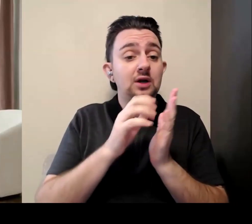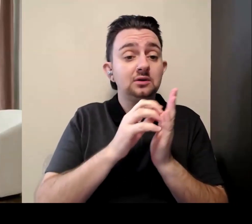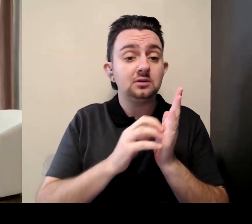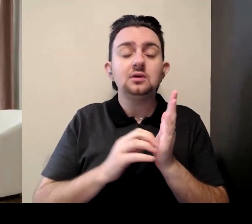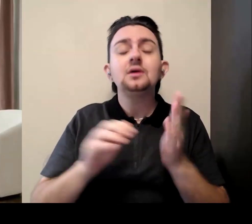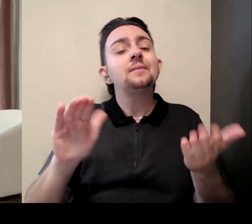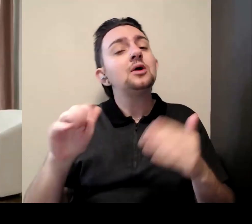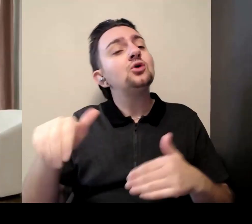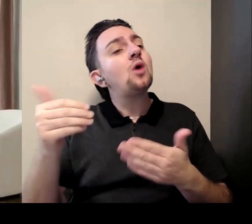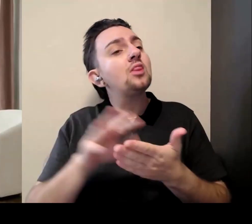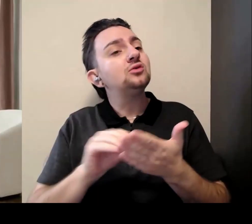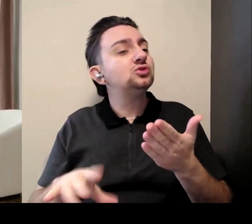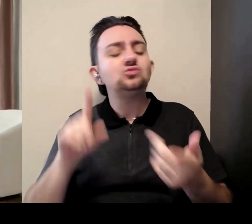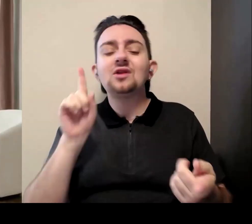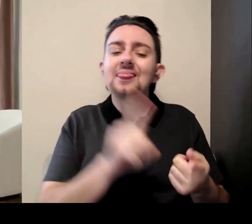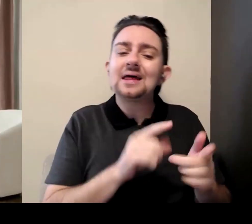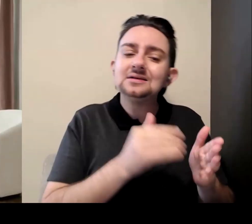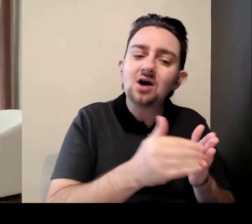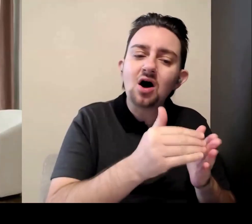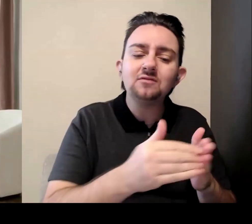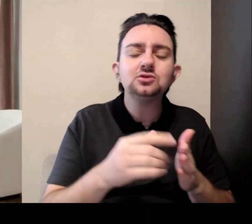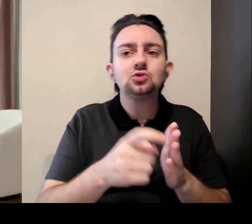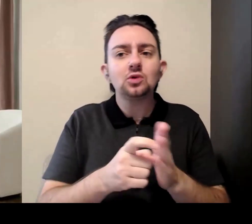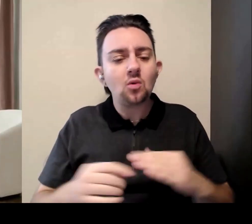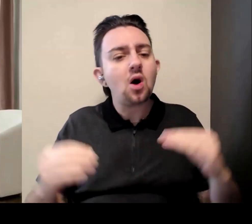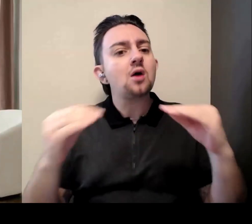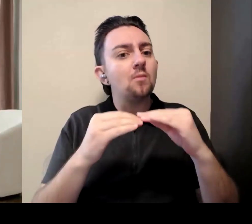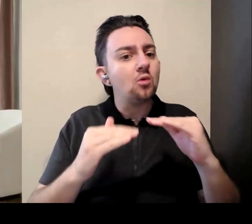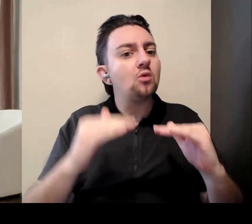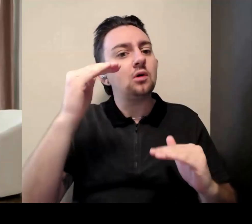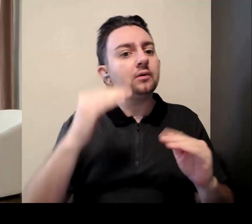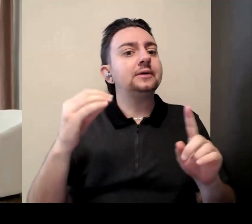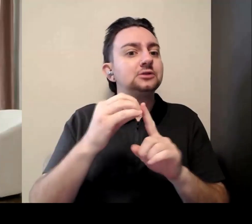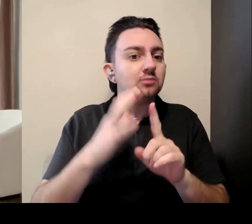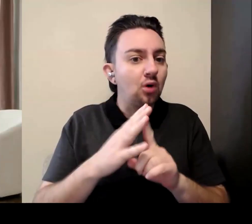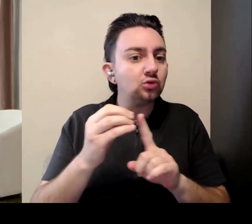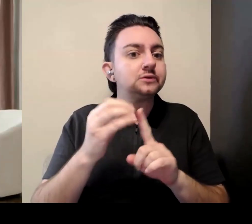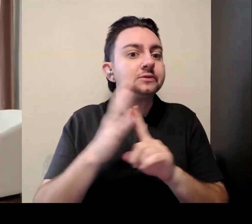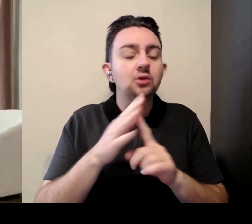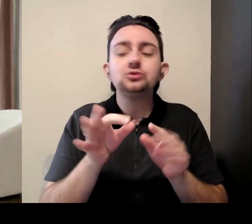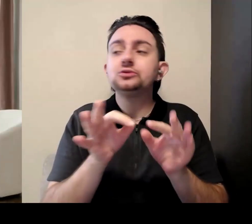And it takes exposure to to language and print to learn how to spell correctly.